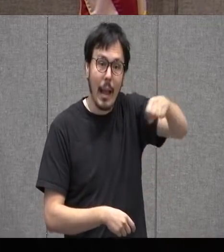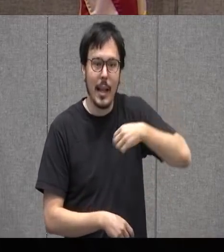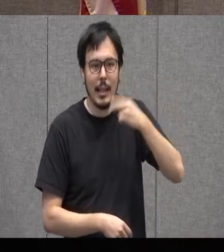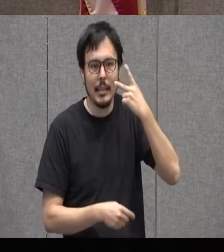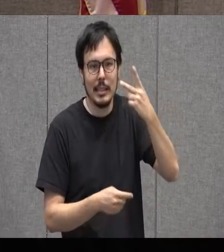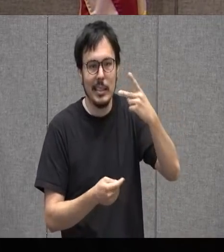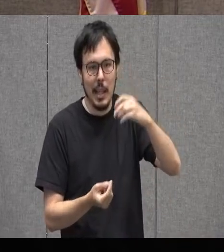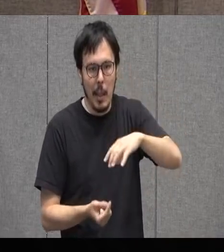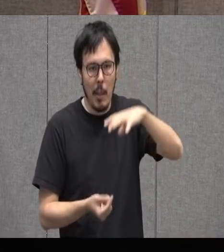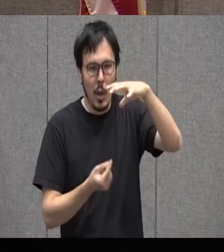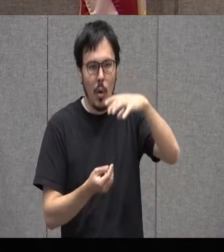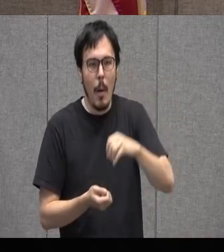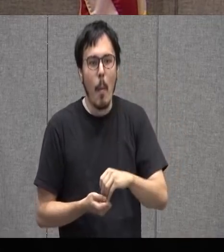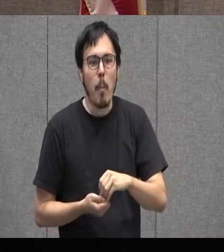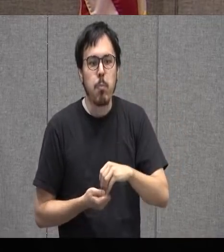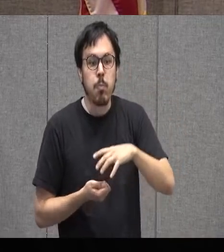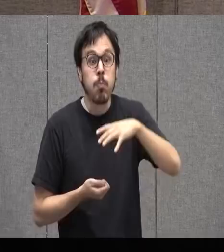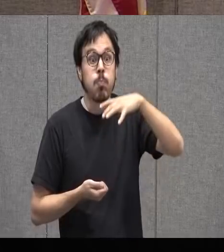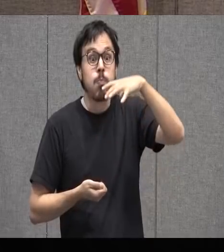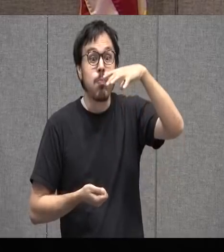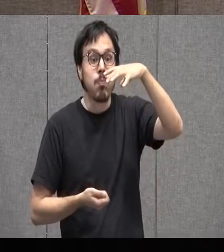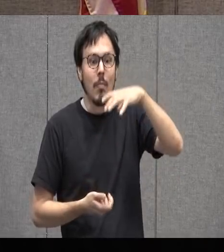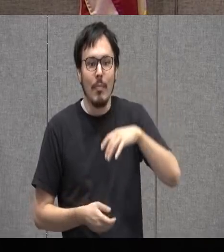I heard fizzing, I hear fizzing. Can you hear it?